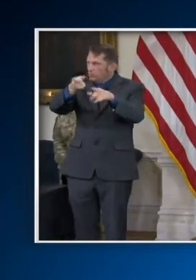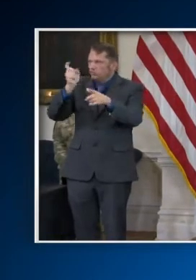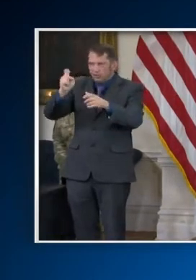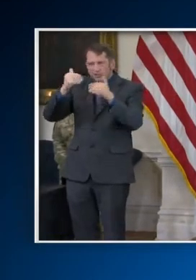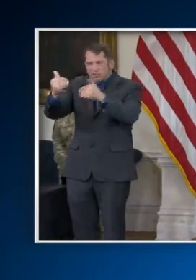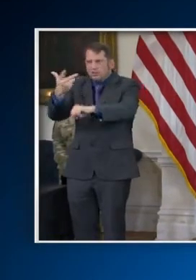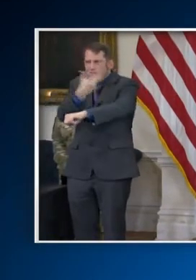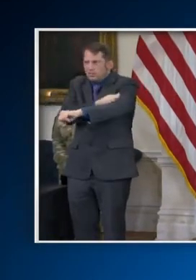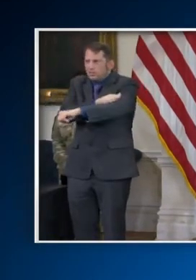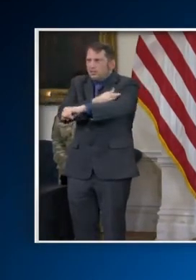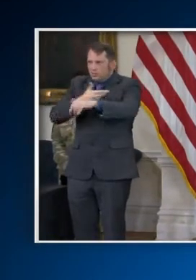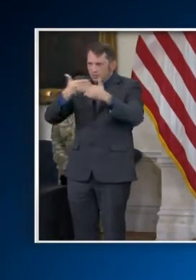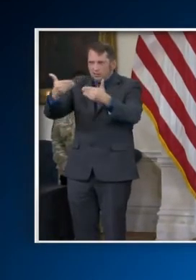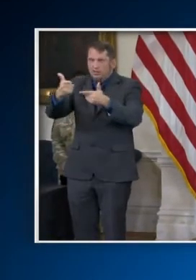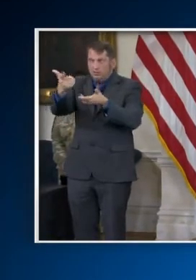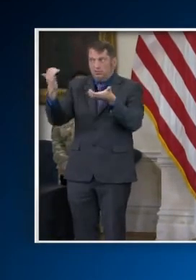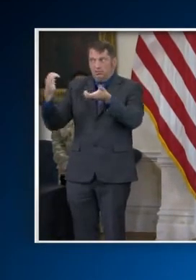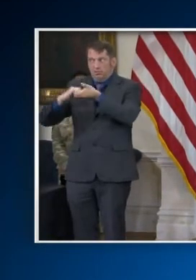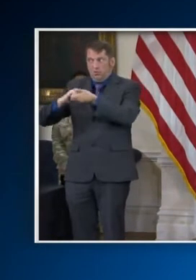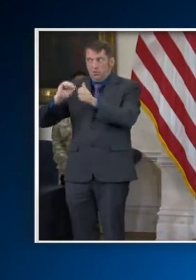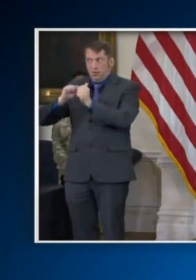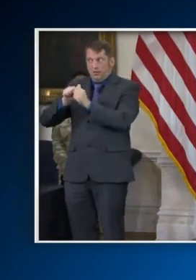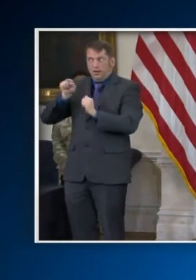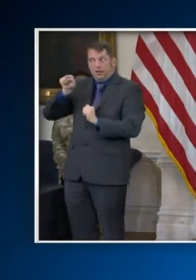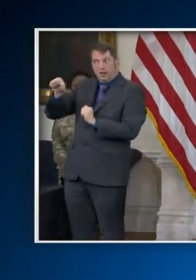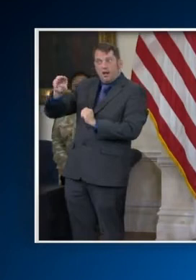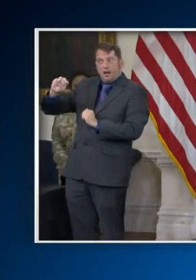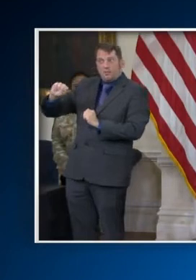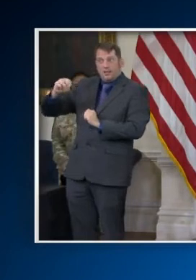STATE HEALTH OFFICIALS ARE PARTNERING WITH THE MARYLAND